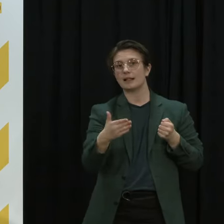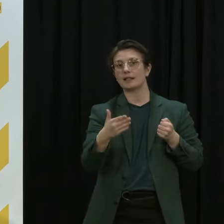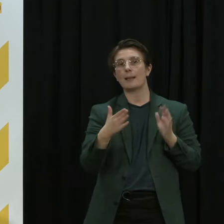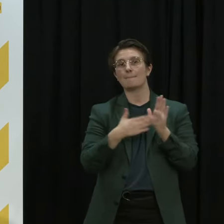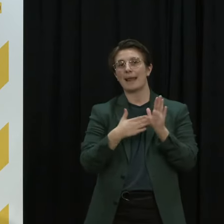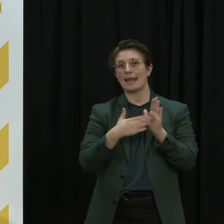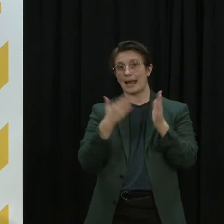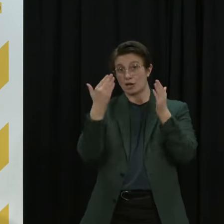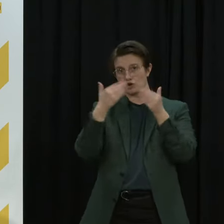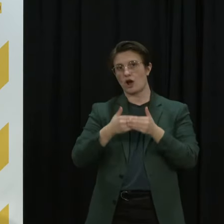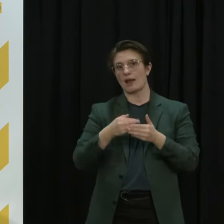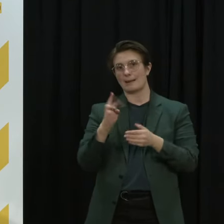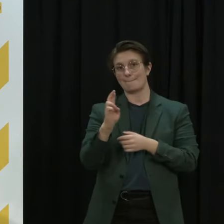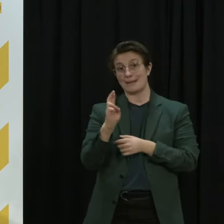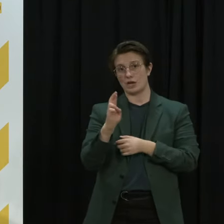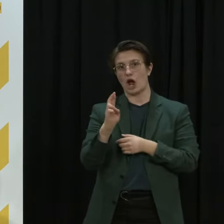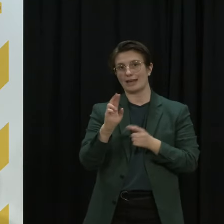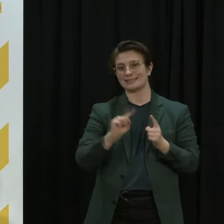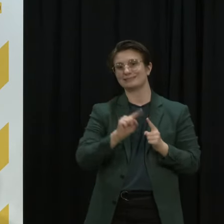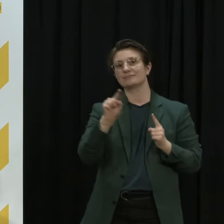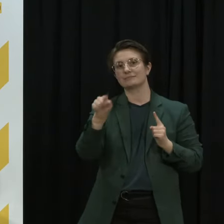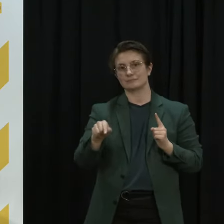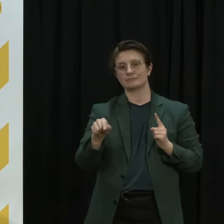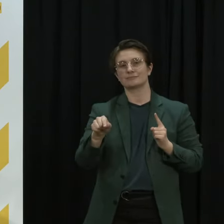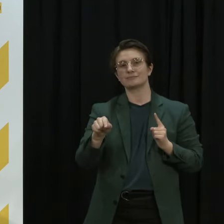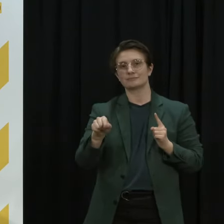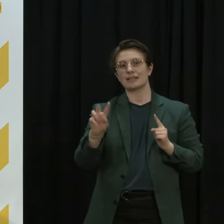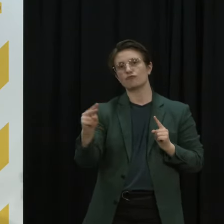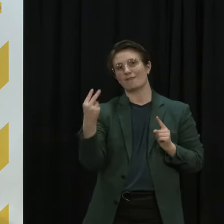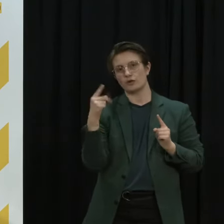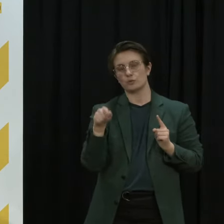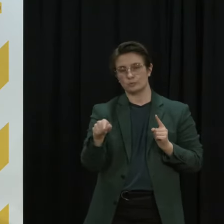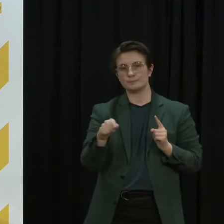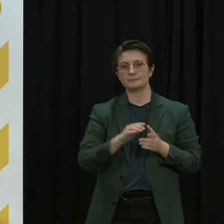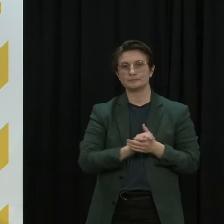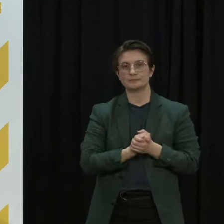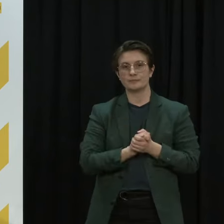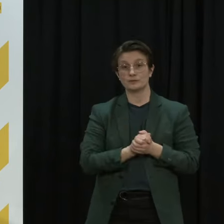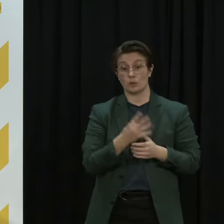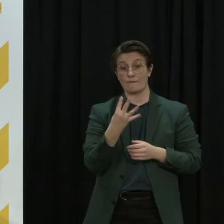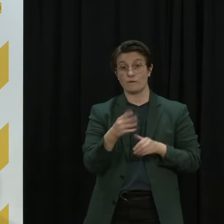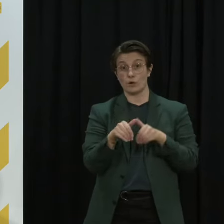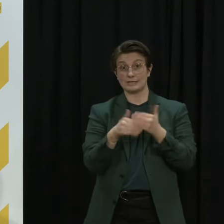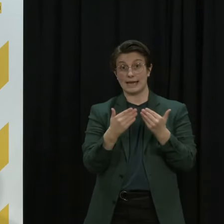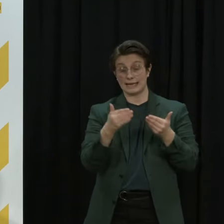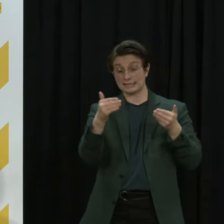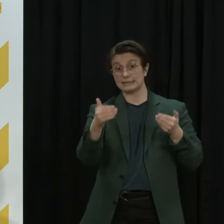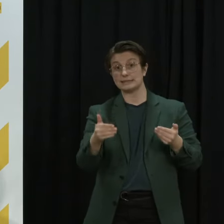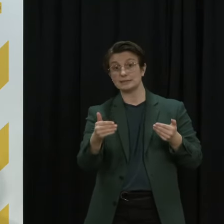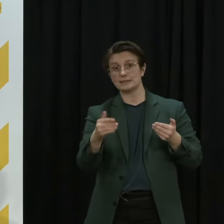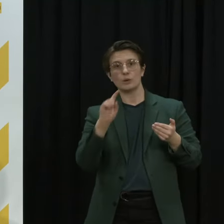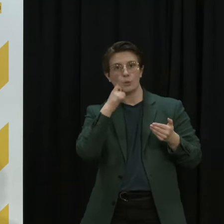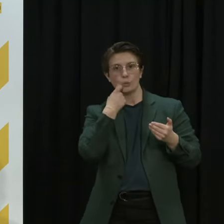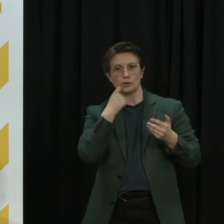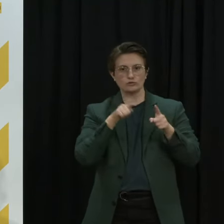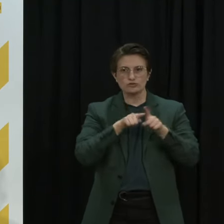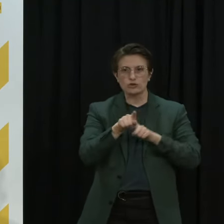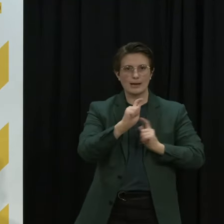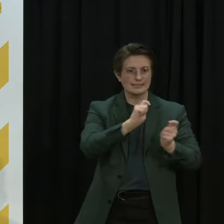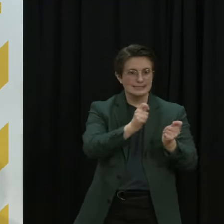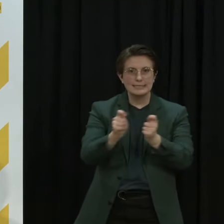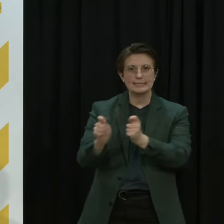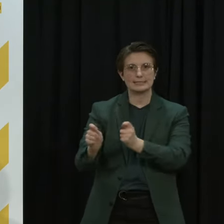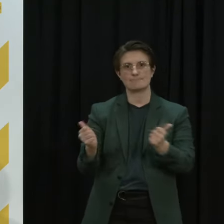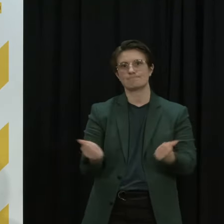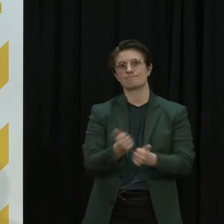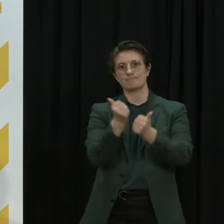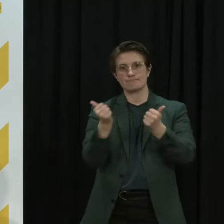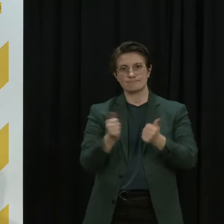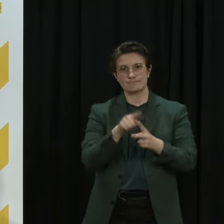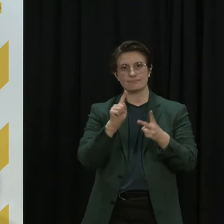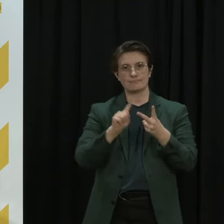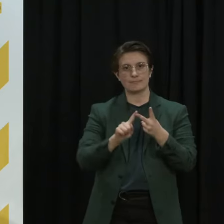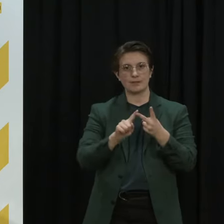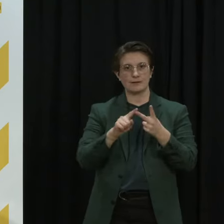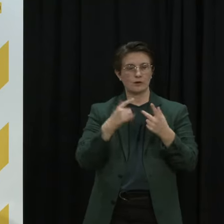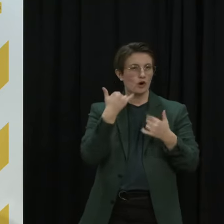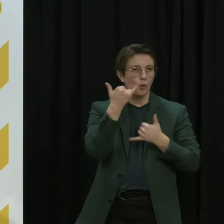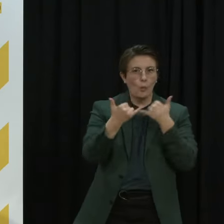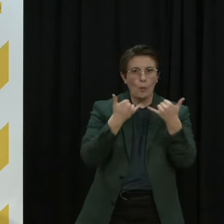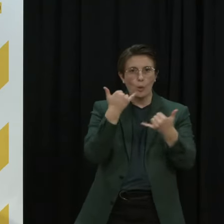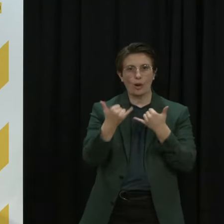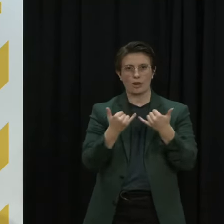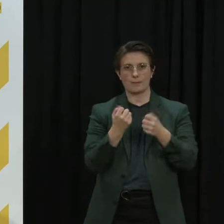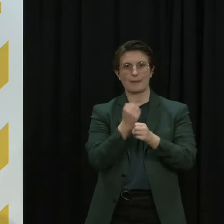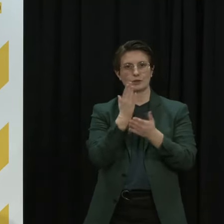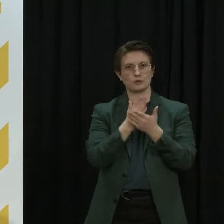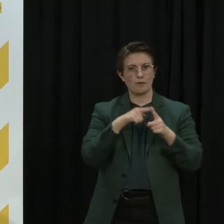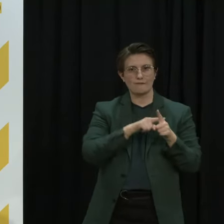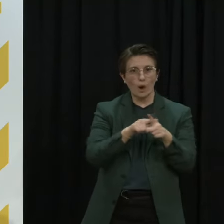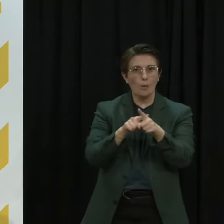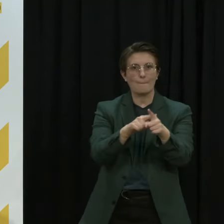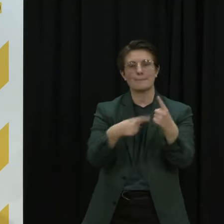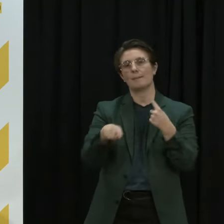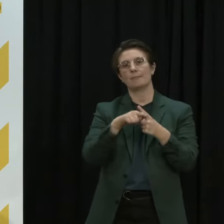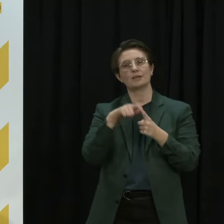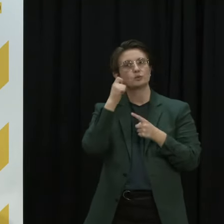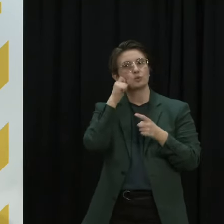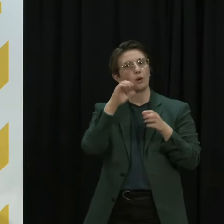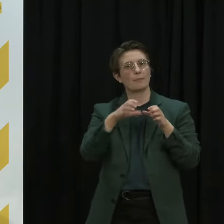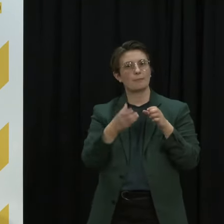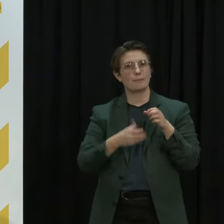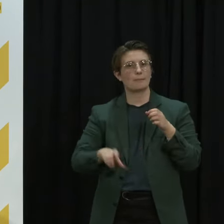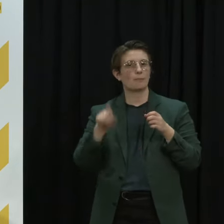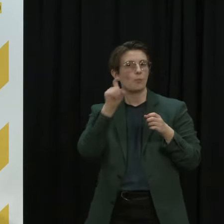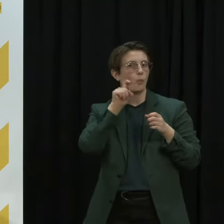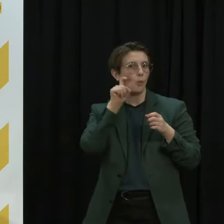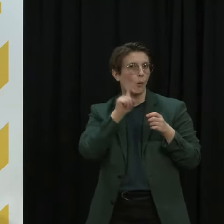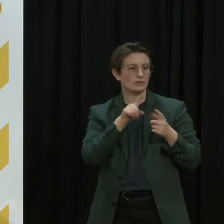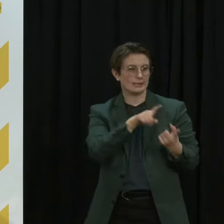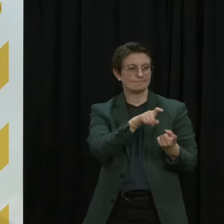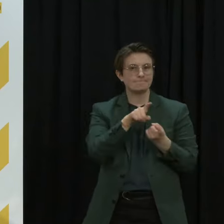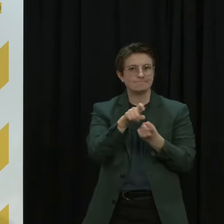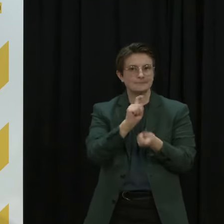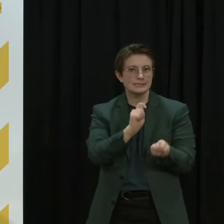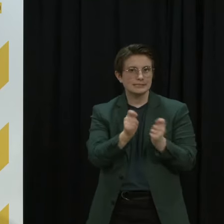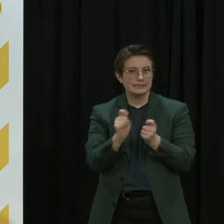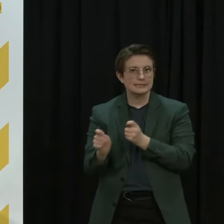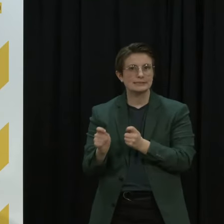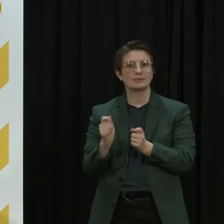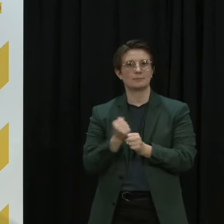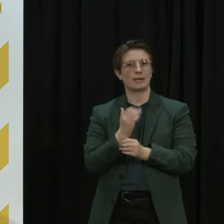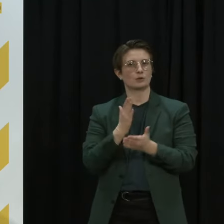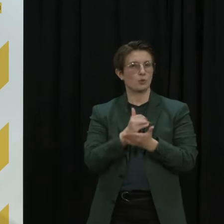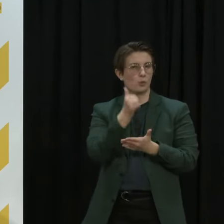The level III restrictions will